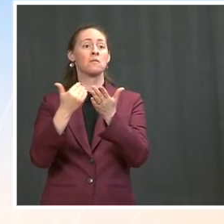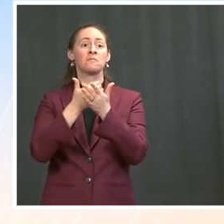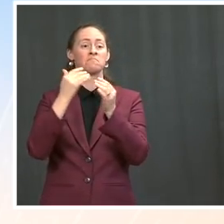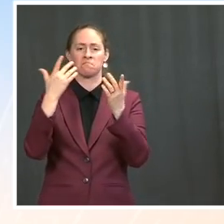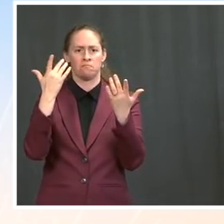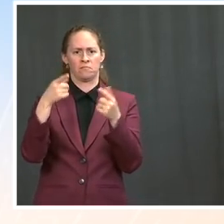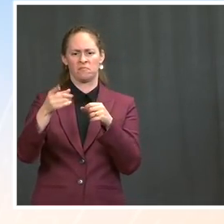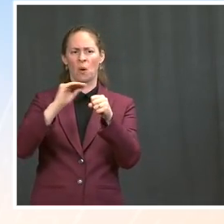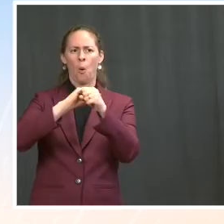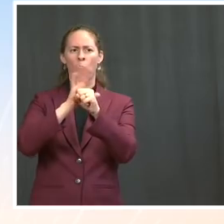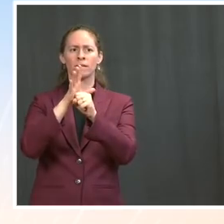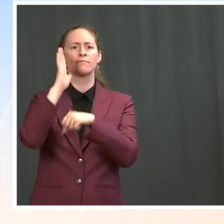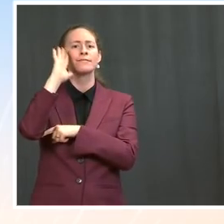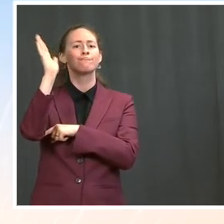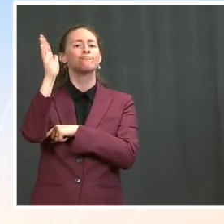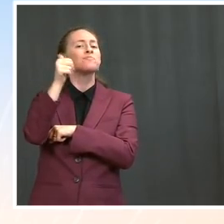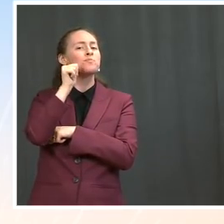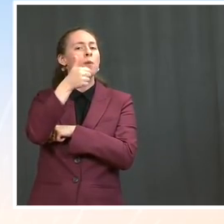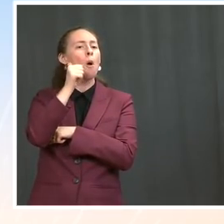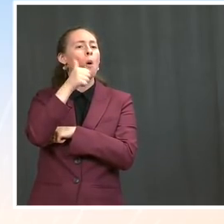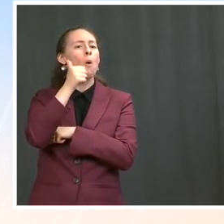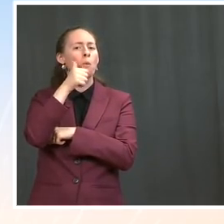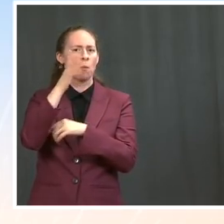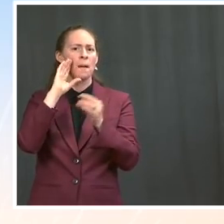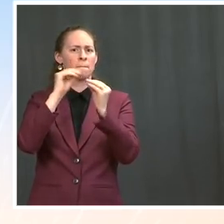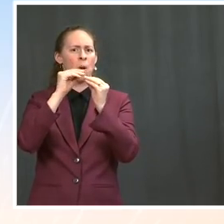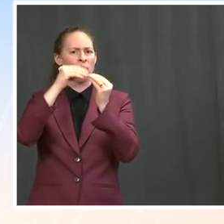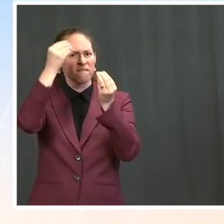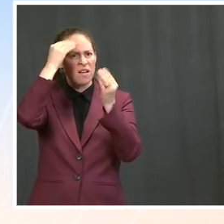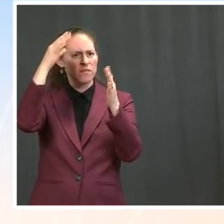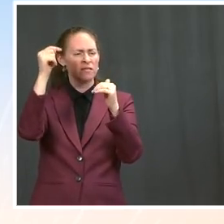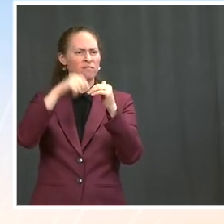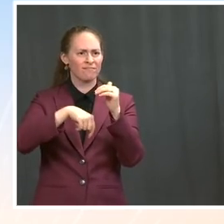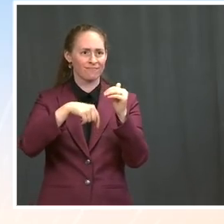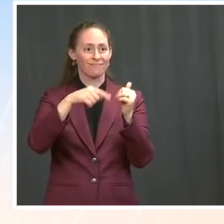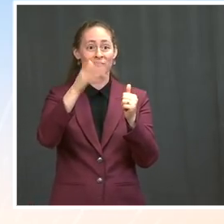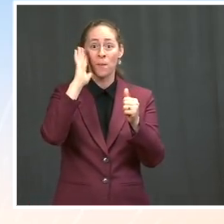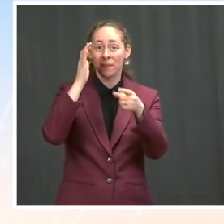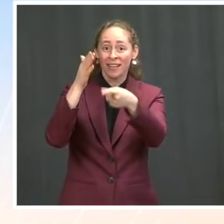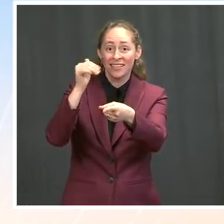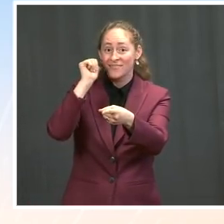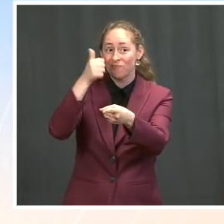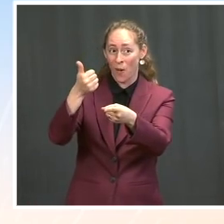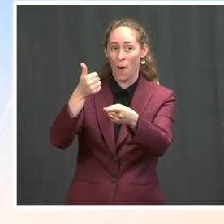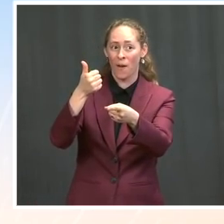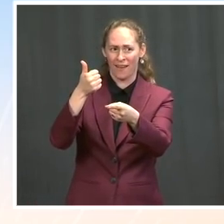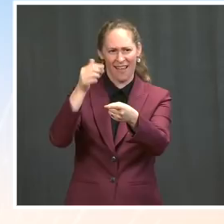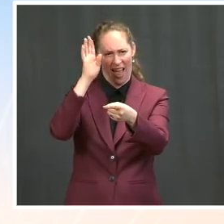but I will see if there's more we can get back to you. The Press: I will be there. And I -- Ms. Psaki: I know you will be. A loyal attendee. The Press: Indeed.